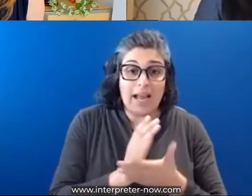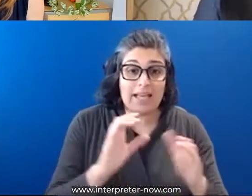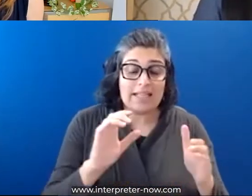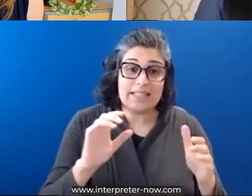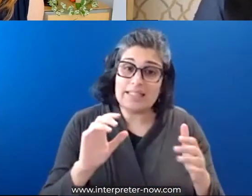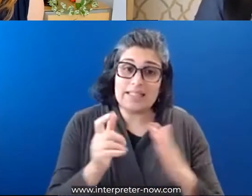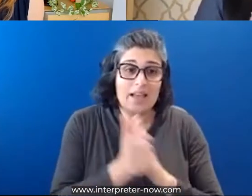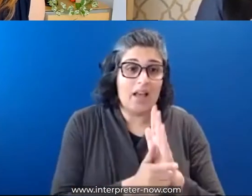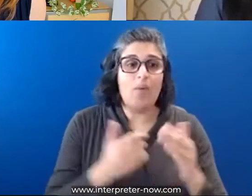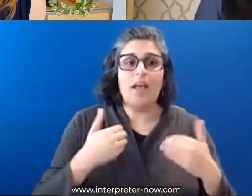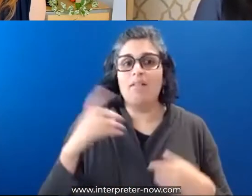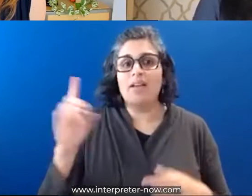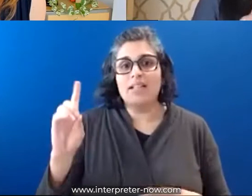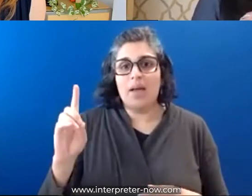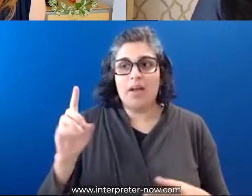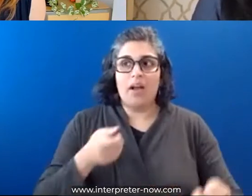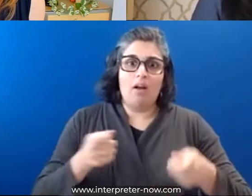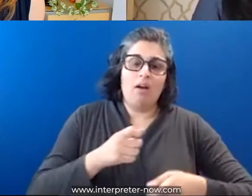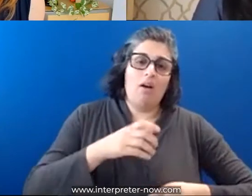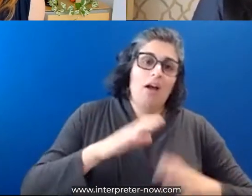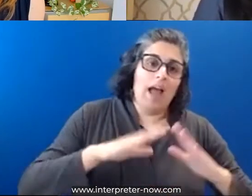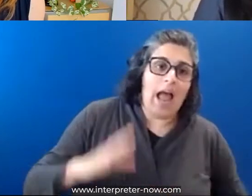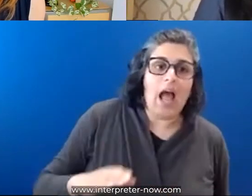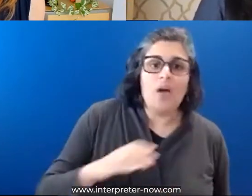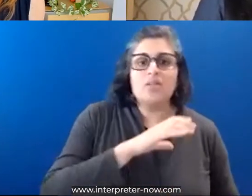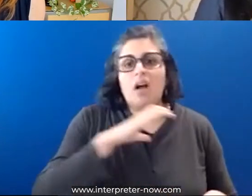We have a Democrat controlled House, Congress, Executive. Nothing.